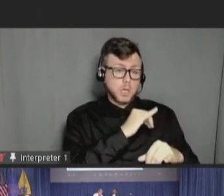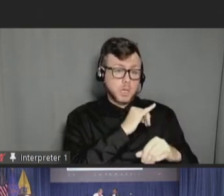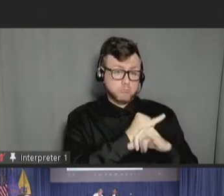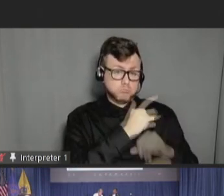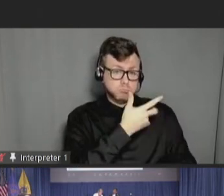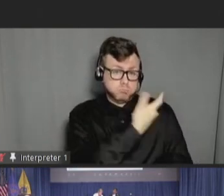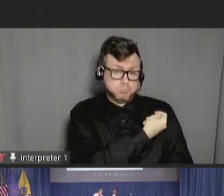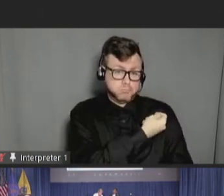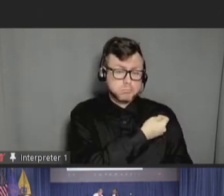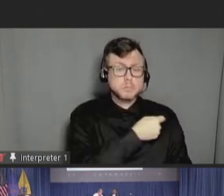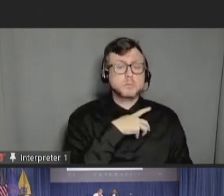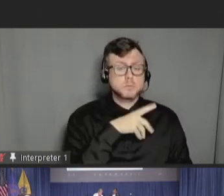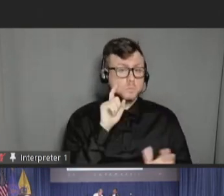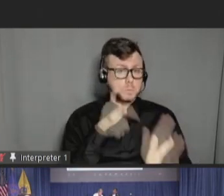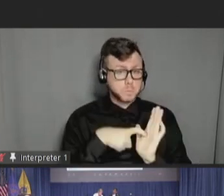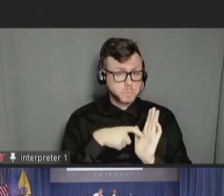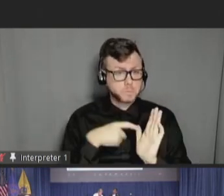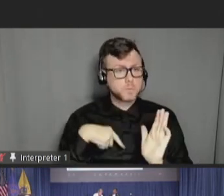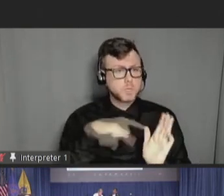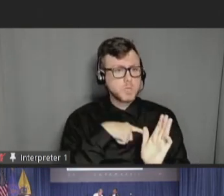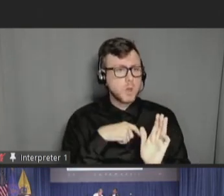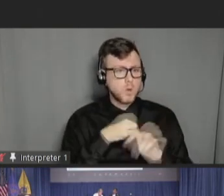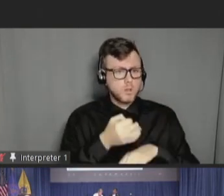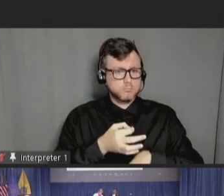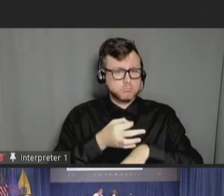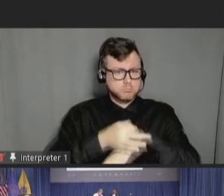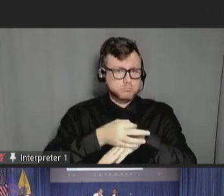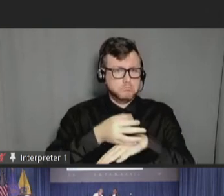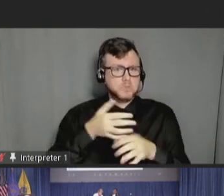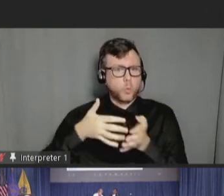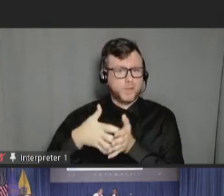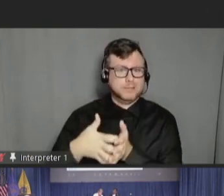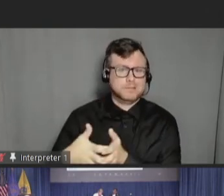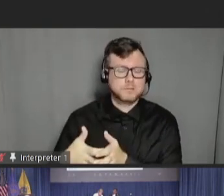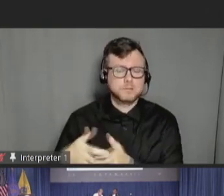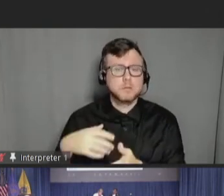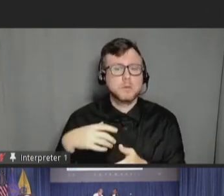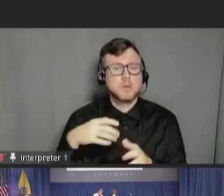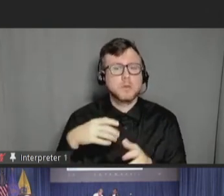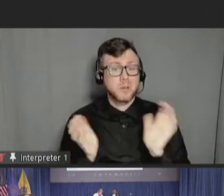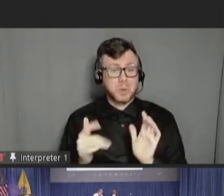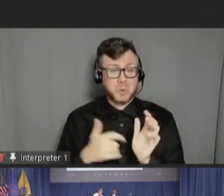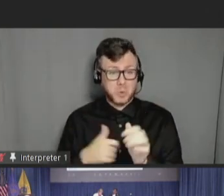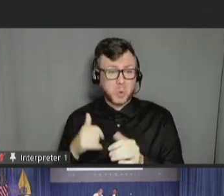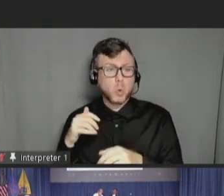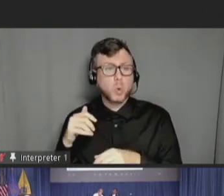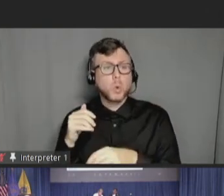you can appreciate our lesion development was attenuated compared to rabbits on the